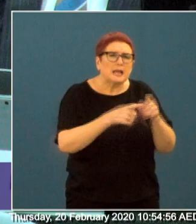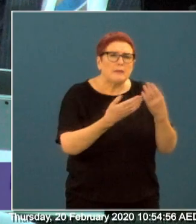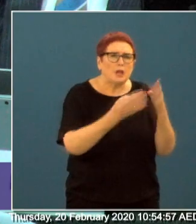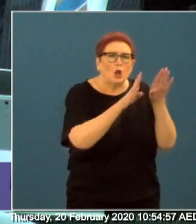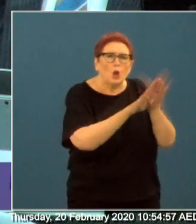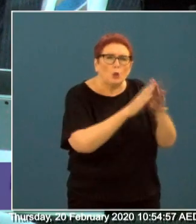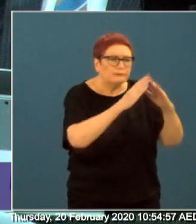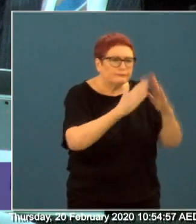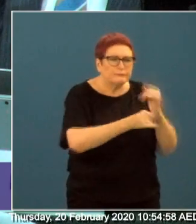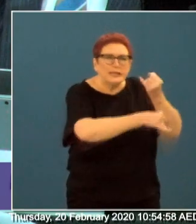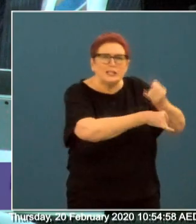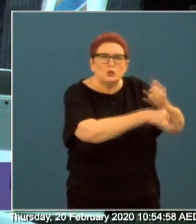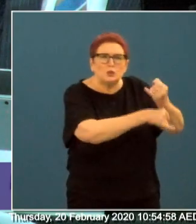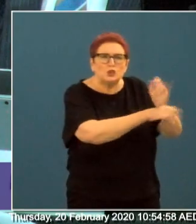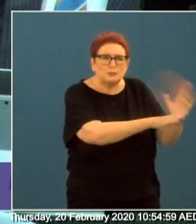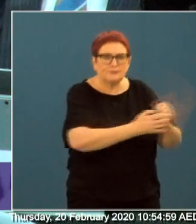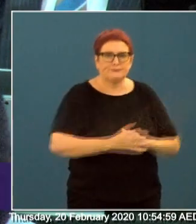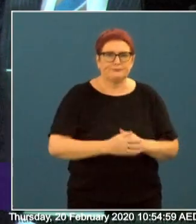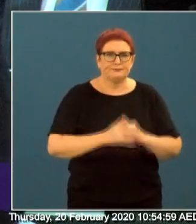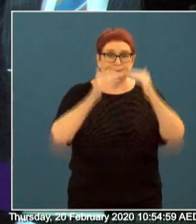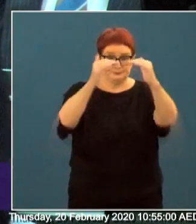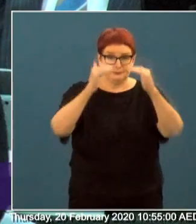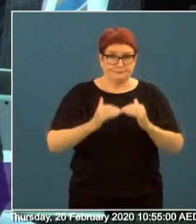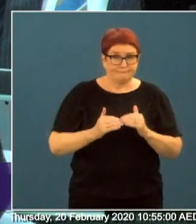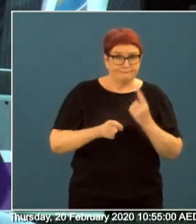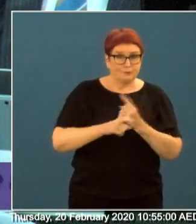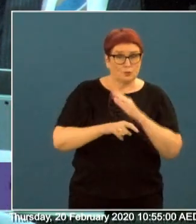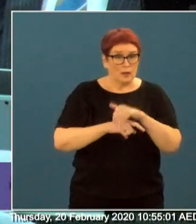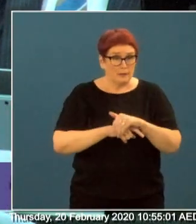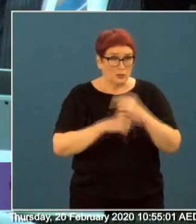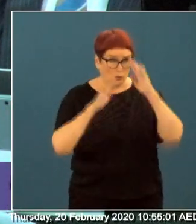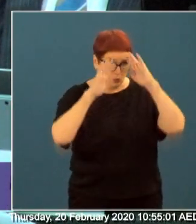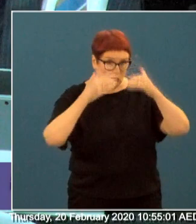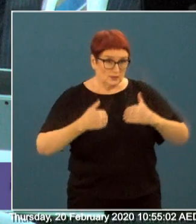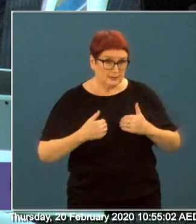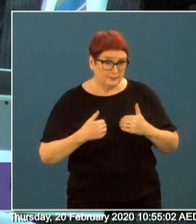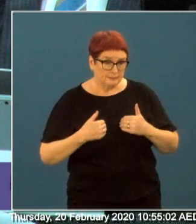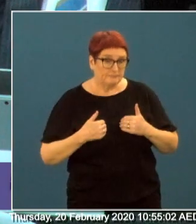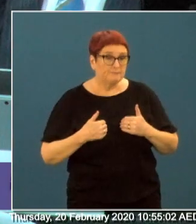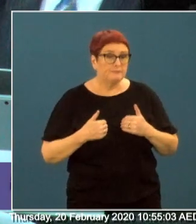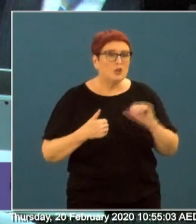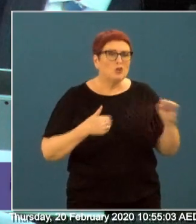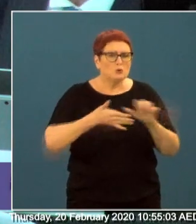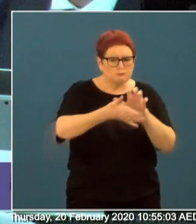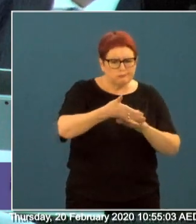So we turn to autism. So you deal with autism starting at paragraph 22 of the statement.